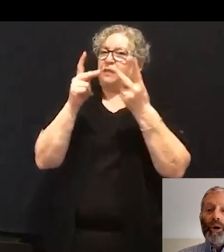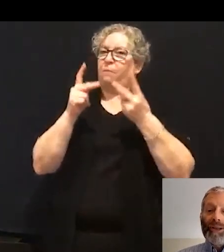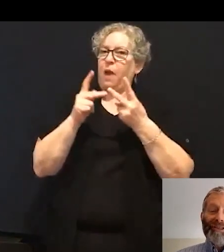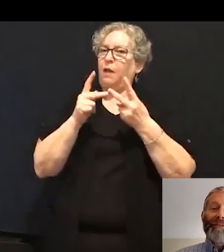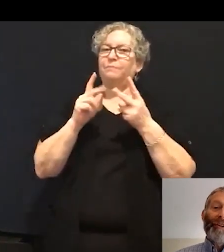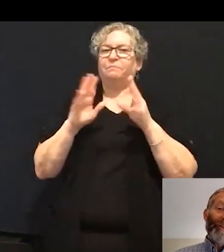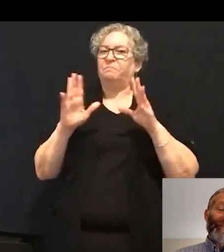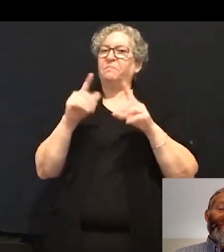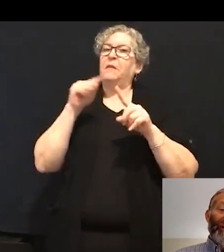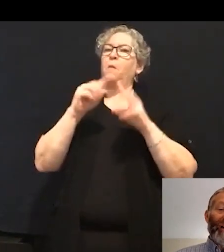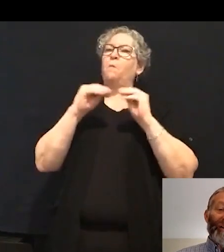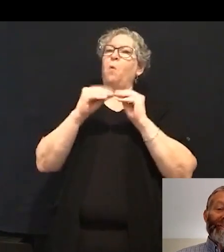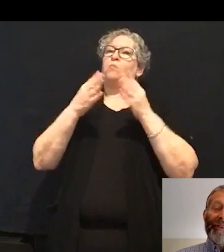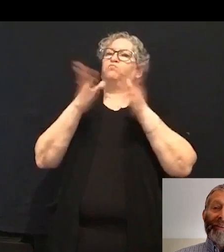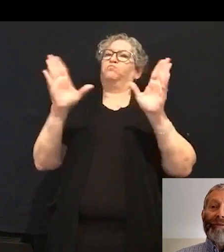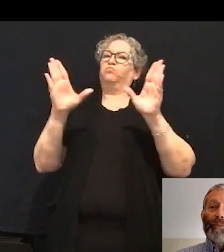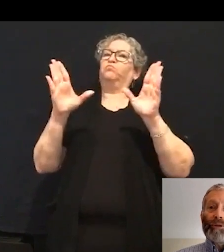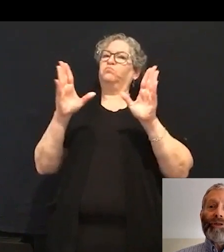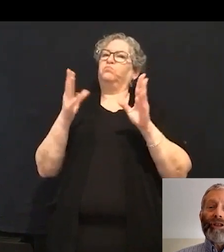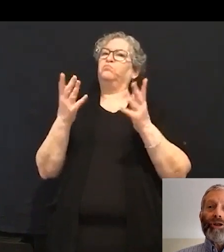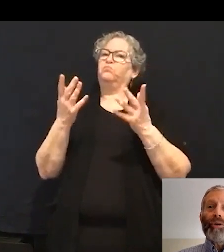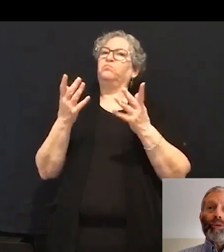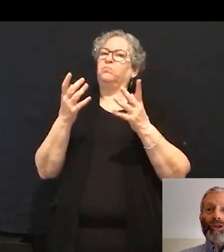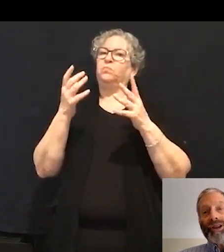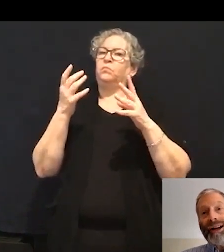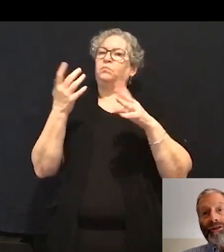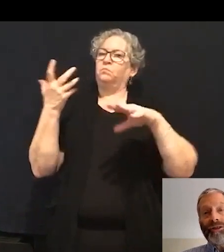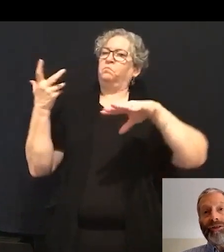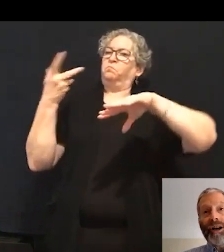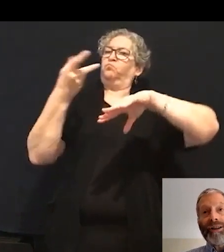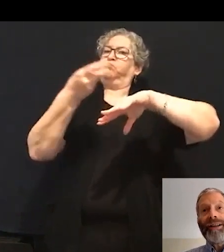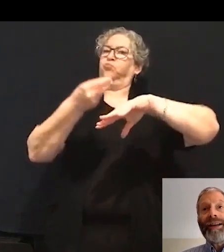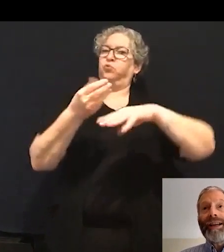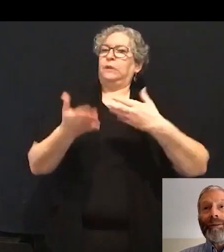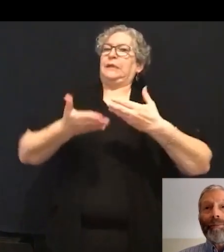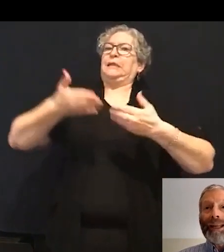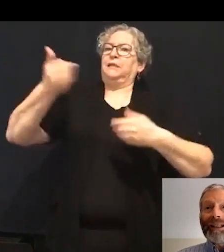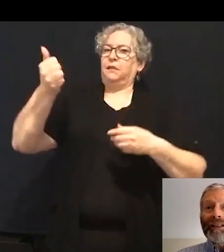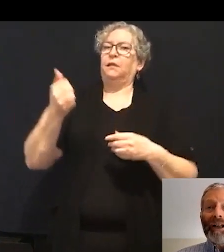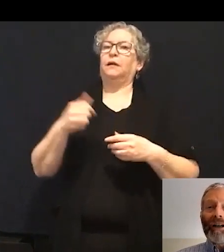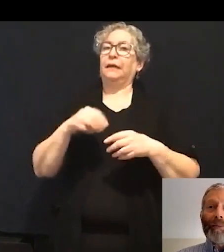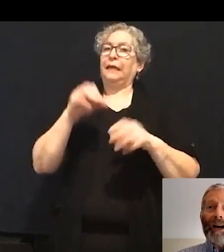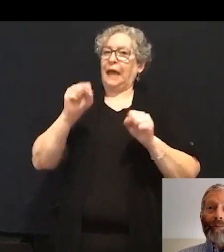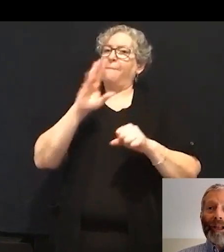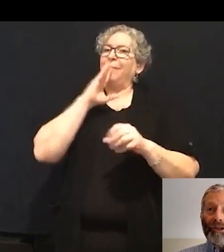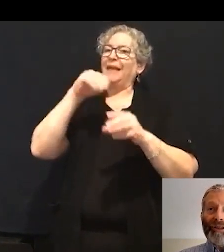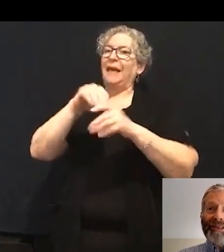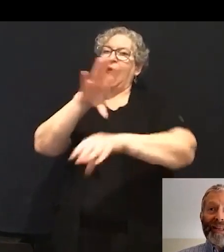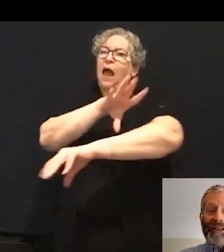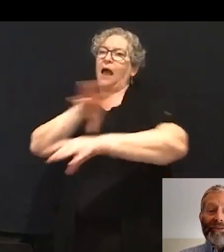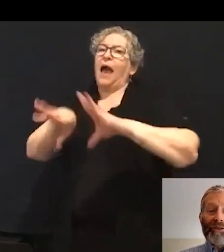So it's a very safe procedure which is actually done in many outpatient settings